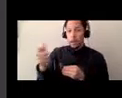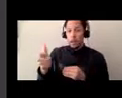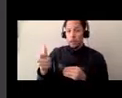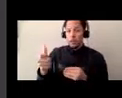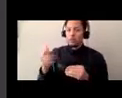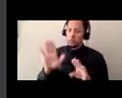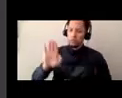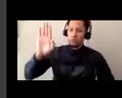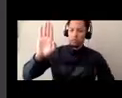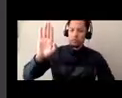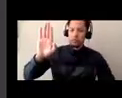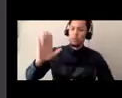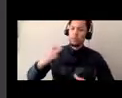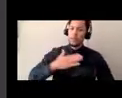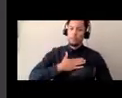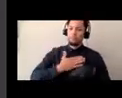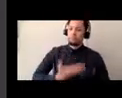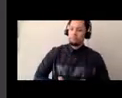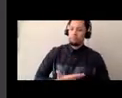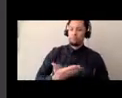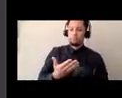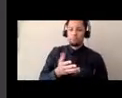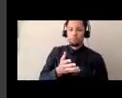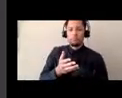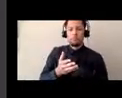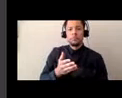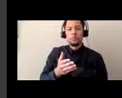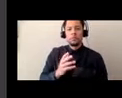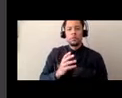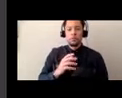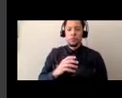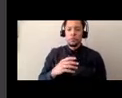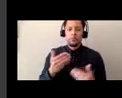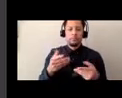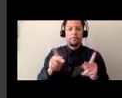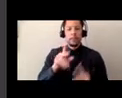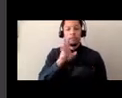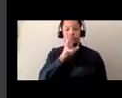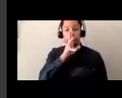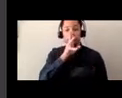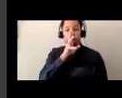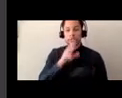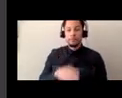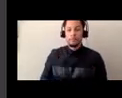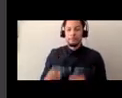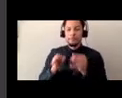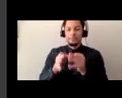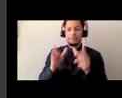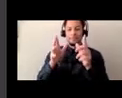If you'd like.